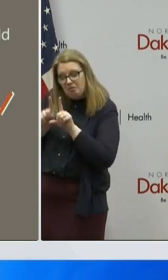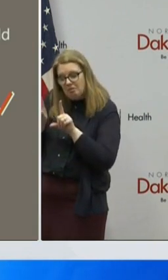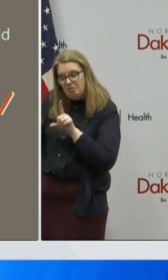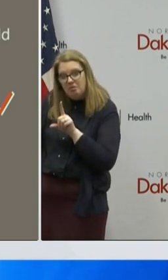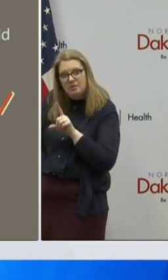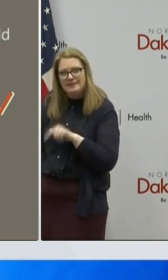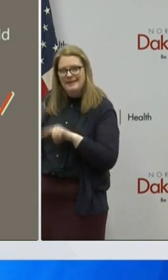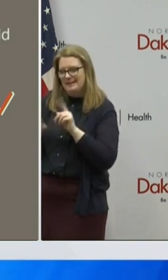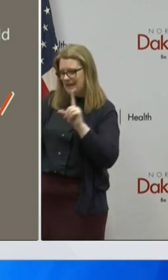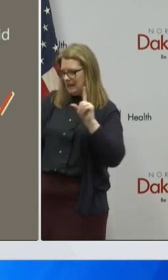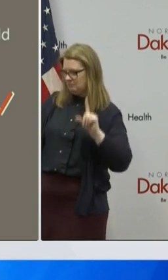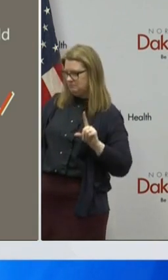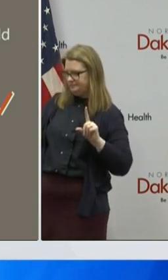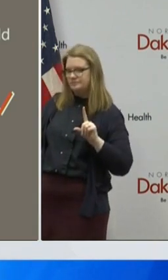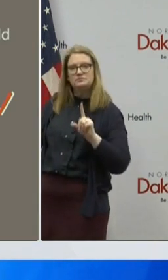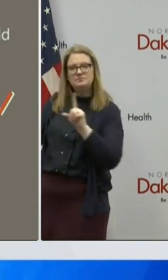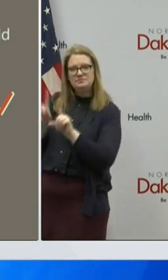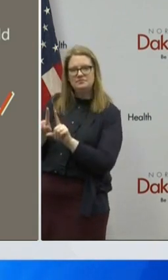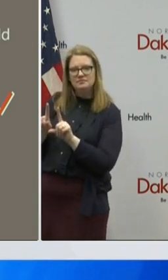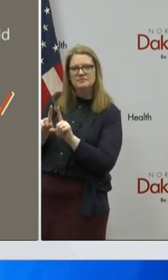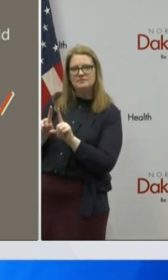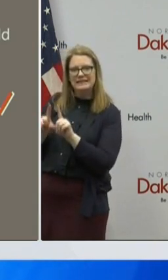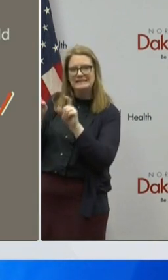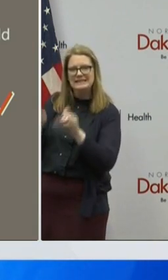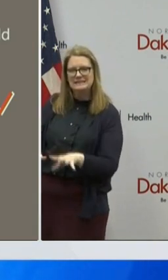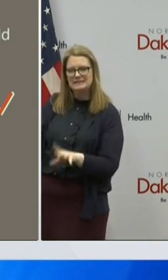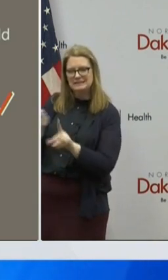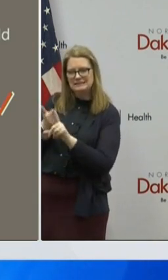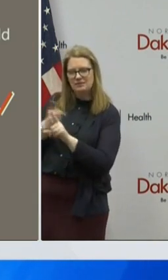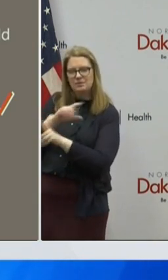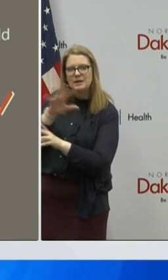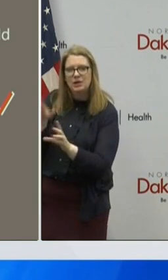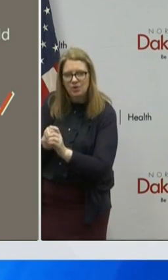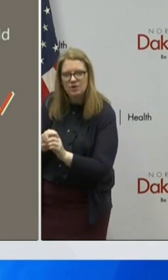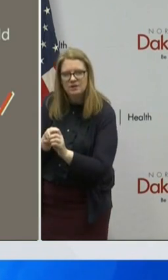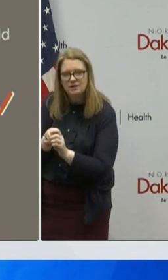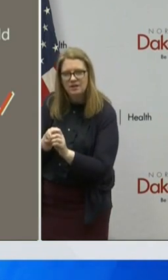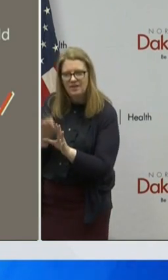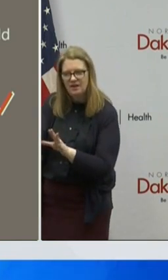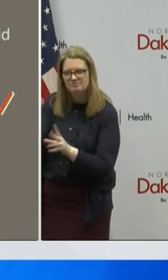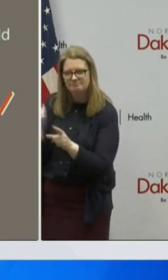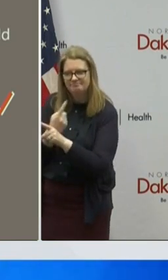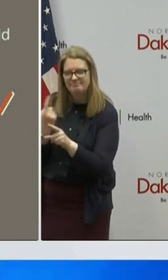MANUFACTURER HAS A LOT OF PEOPLE WORKING IN SPACES WHERE THEY'RE